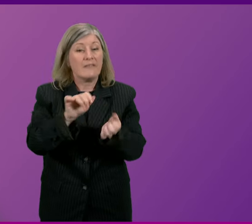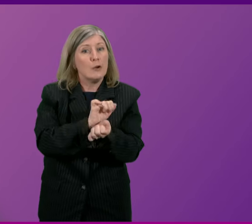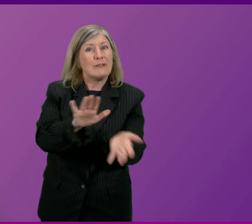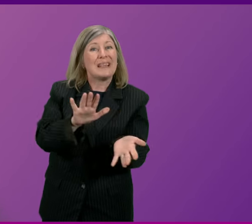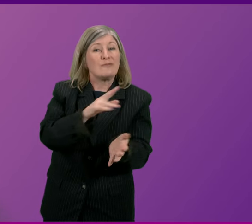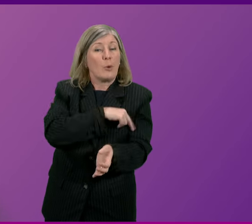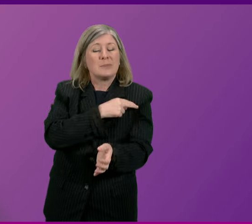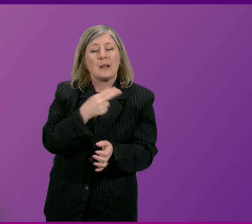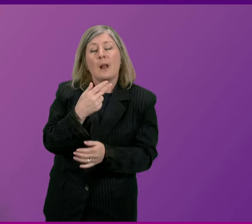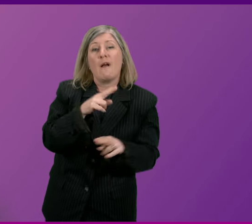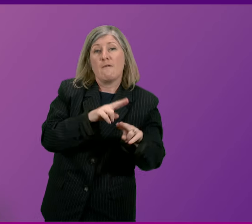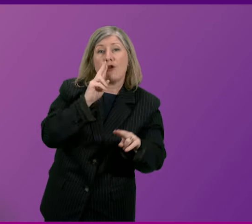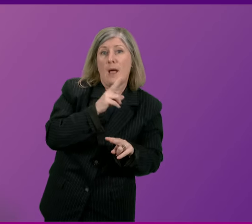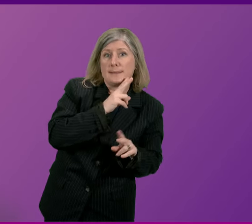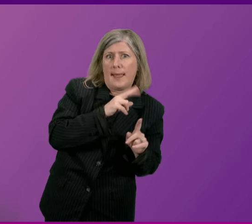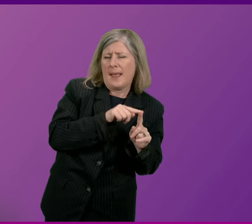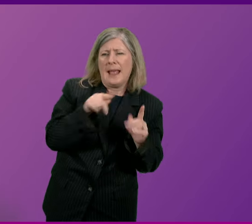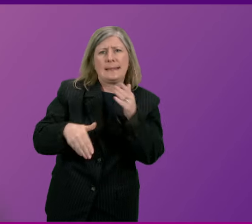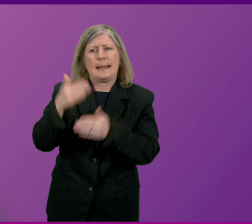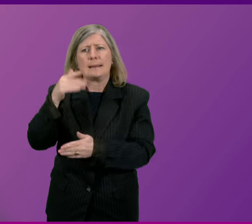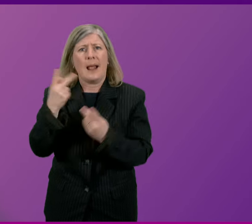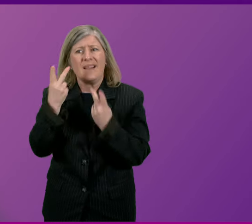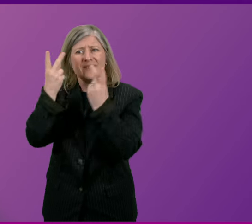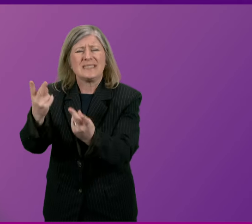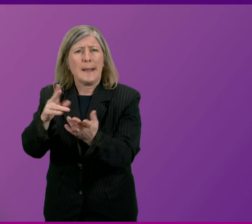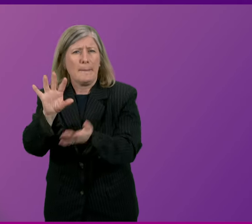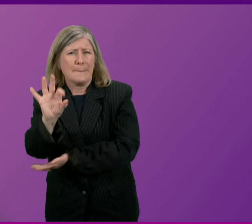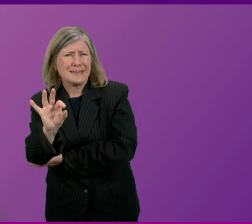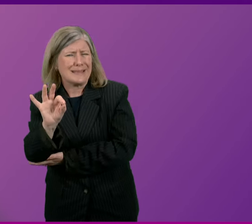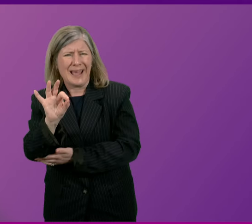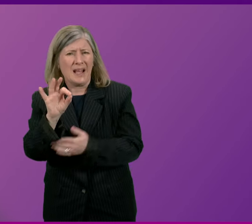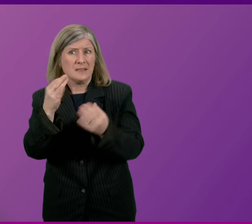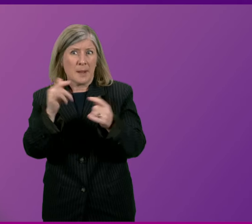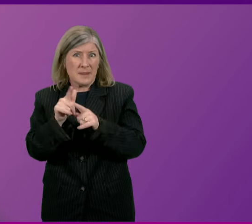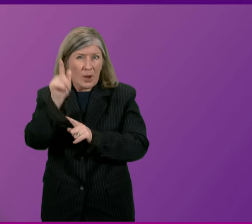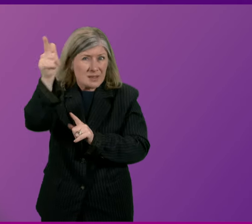especially in rural areas such as my constituency where there are long distances to be covered.